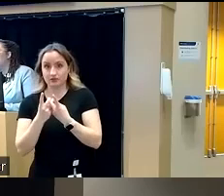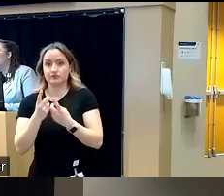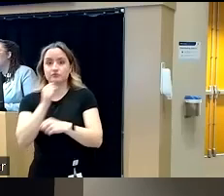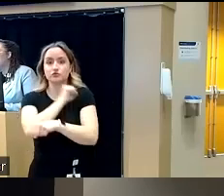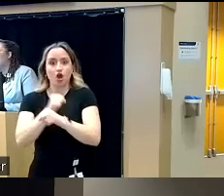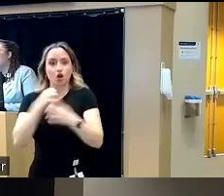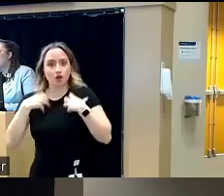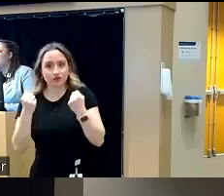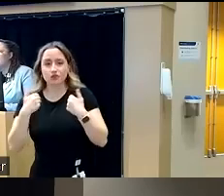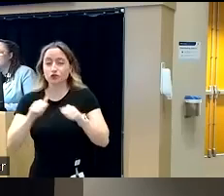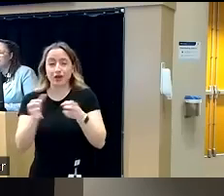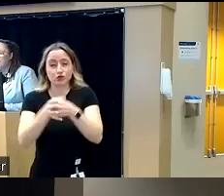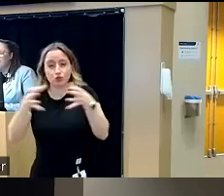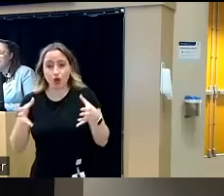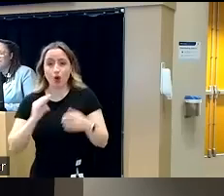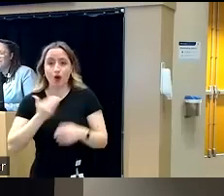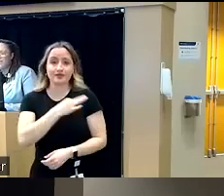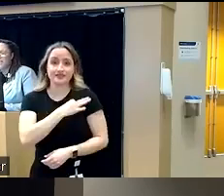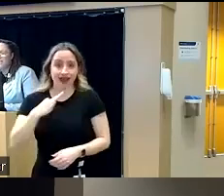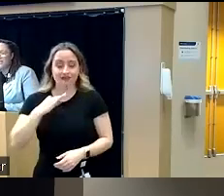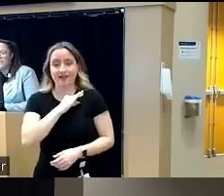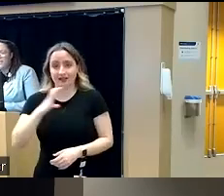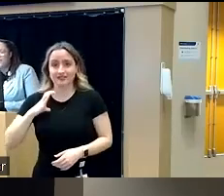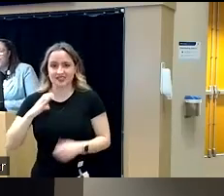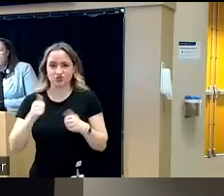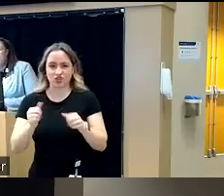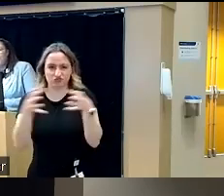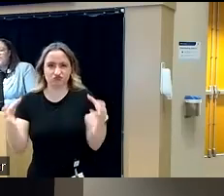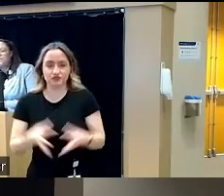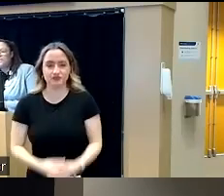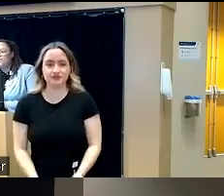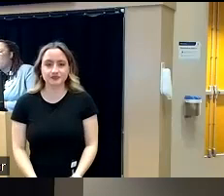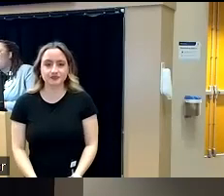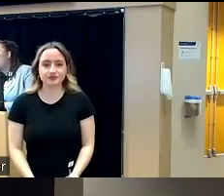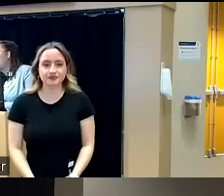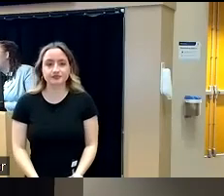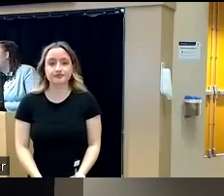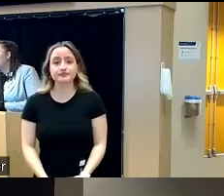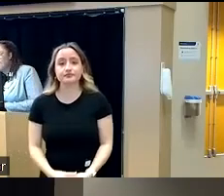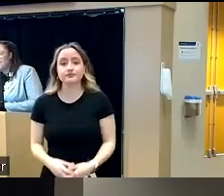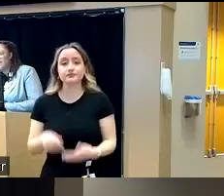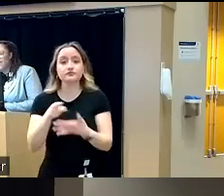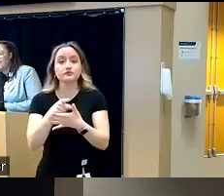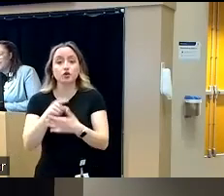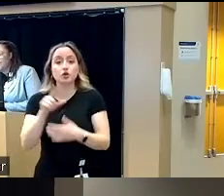um our uh faculty and physician base and addiction Psychiatry so 20 of all patients with psychiatric